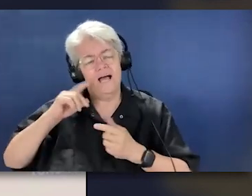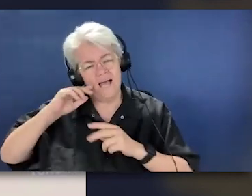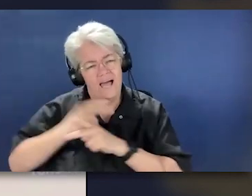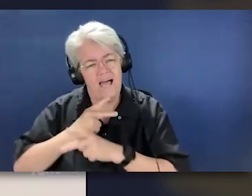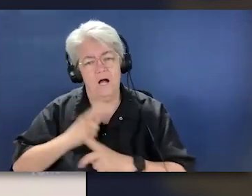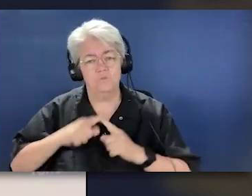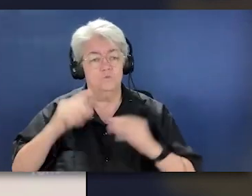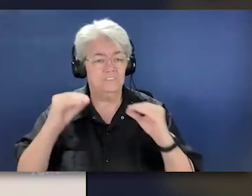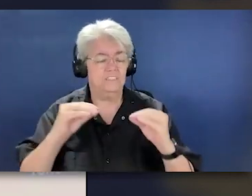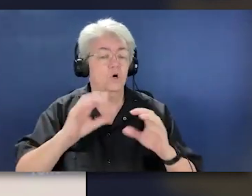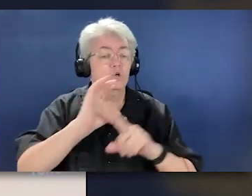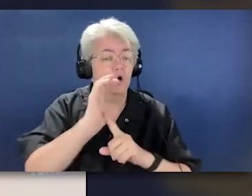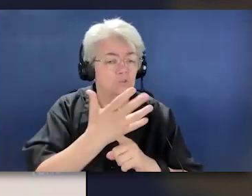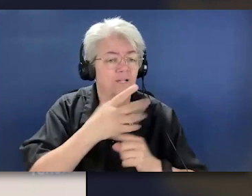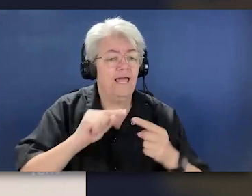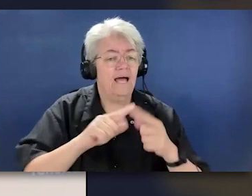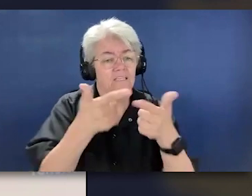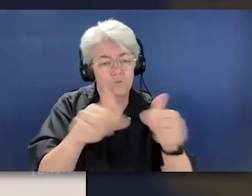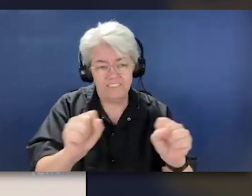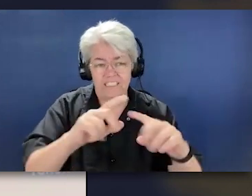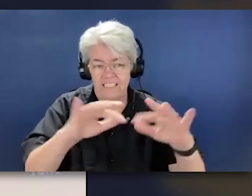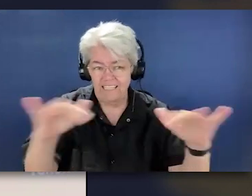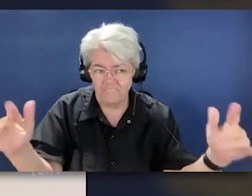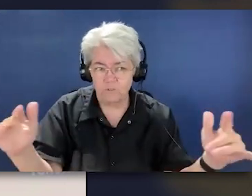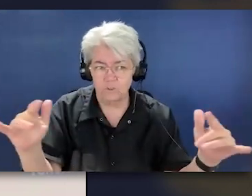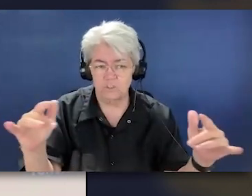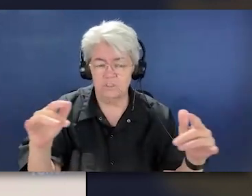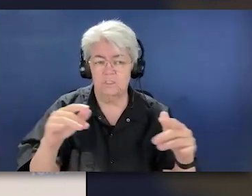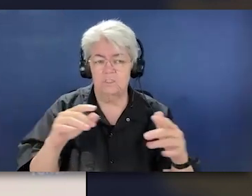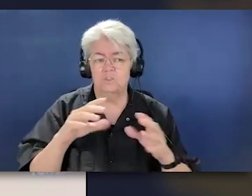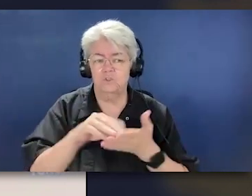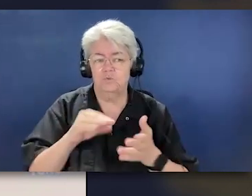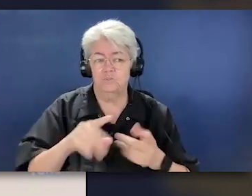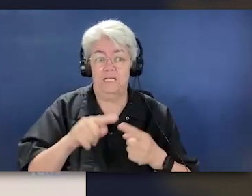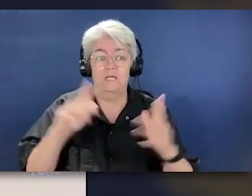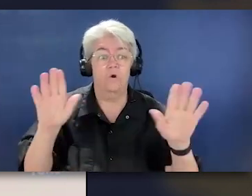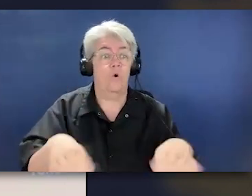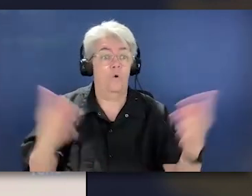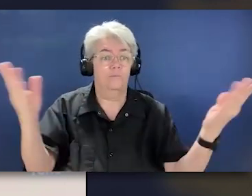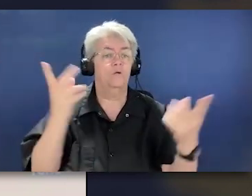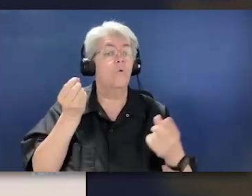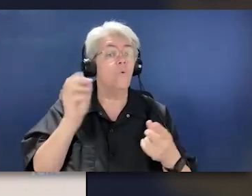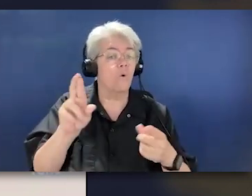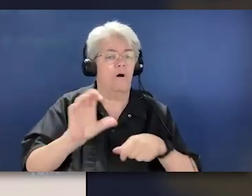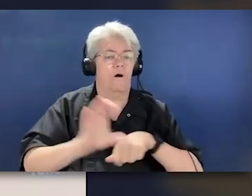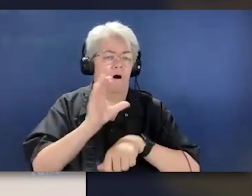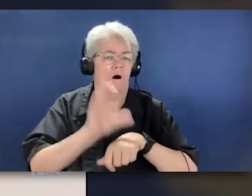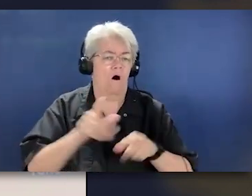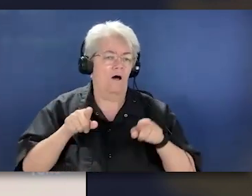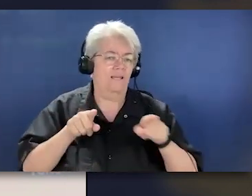diverse international students in open and online learning environments. More recently,